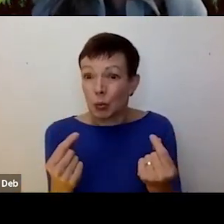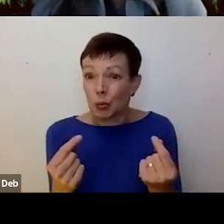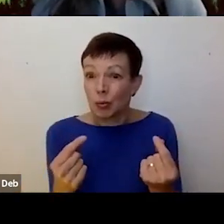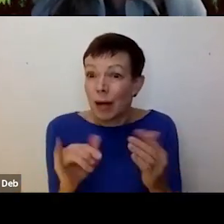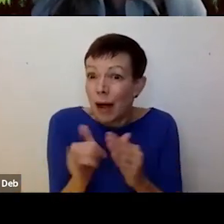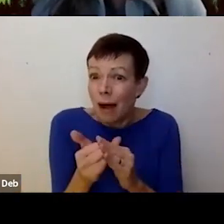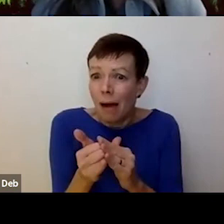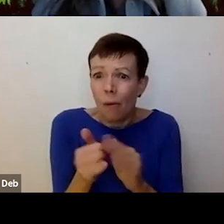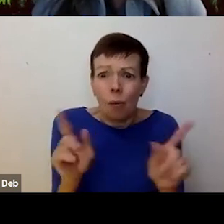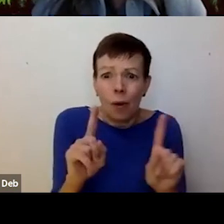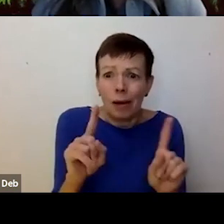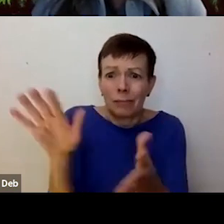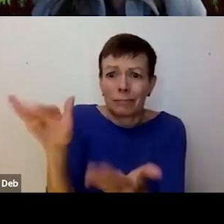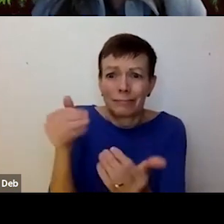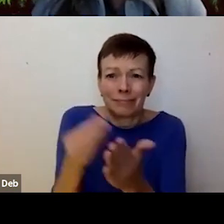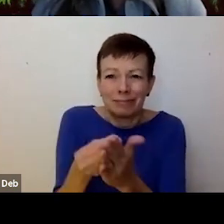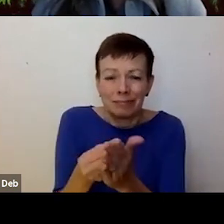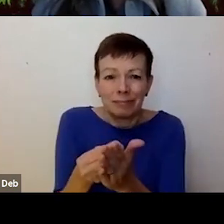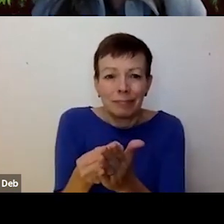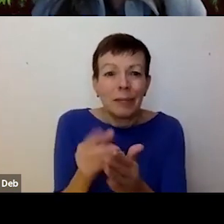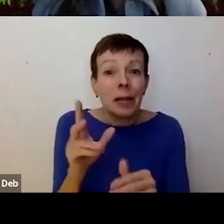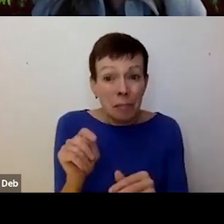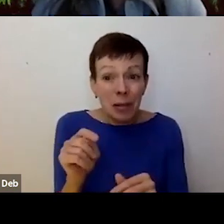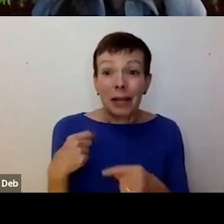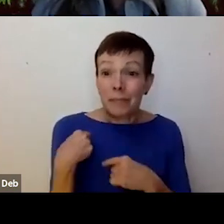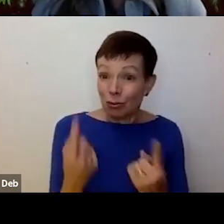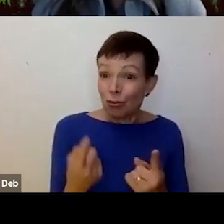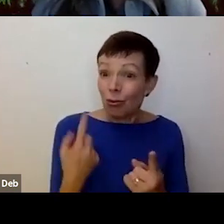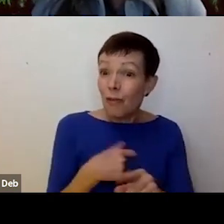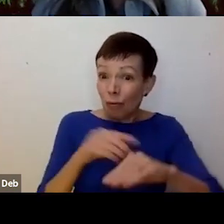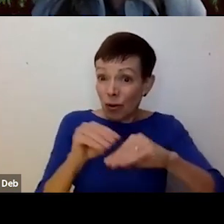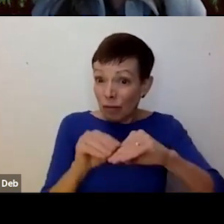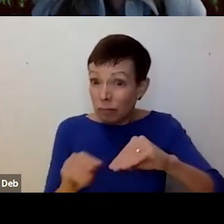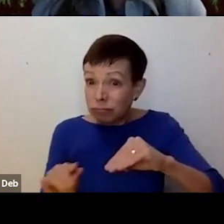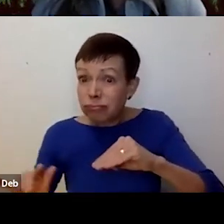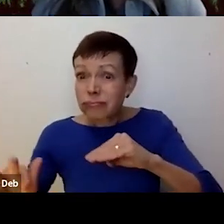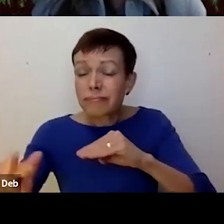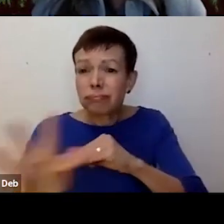And we've impacted so many communities so far. It's kind of difficult to be able to just walk